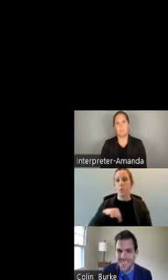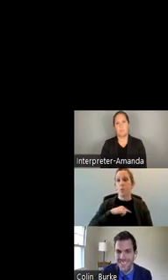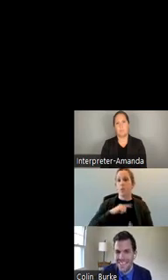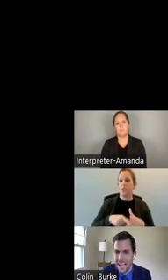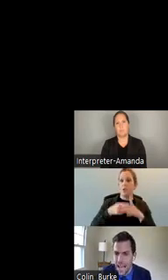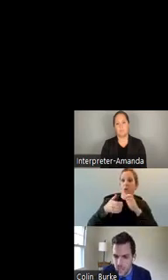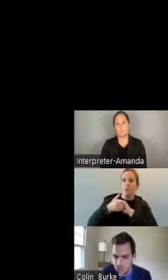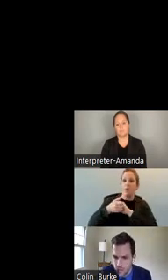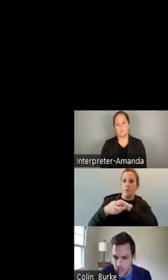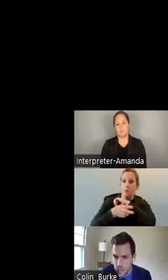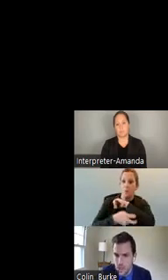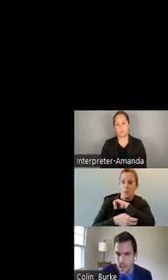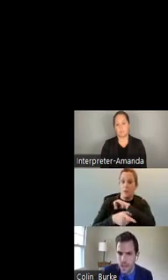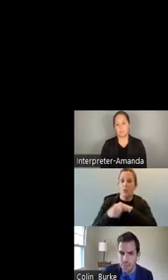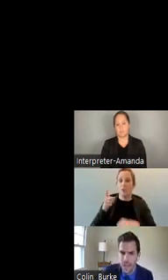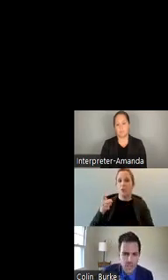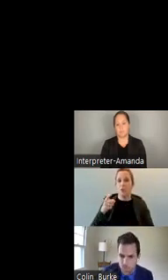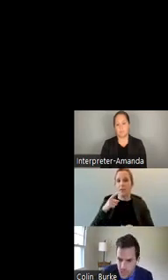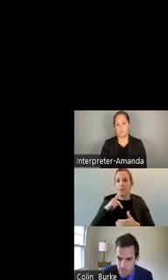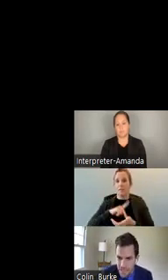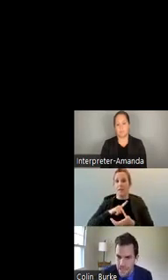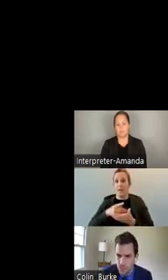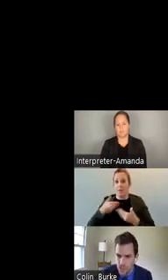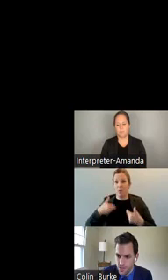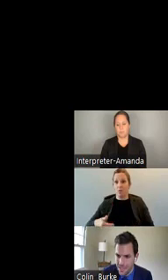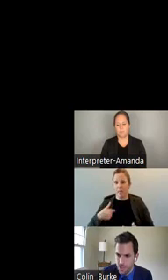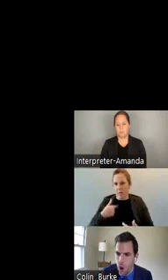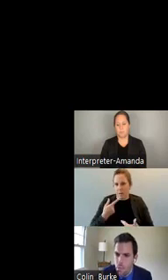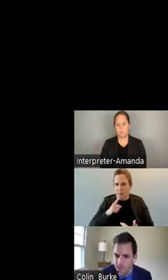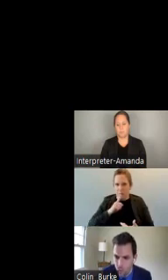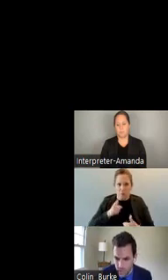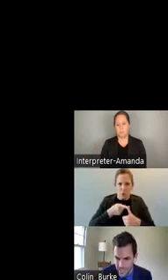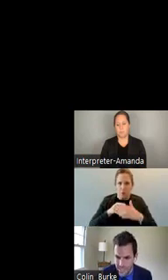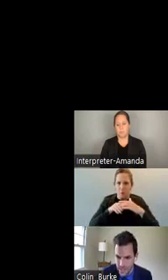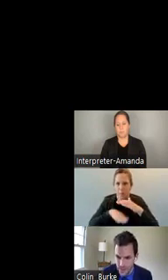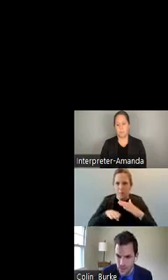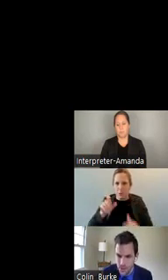as a psychiatrist um I had some really basic questions that I was hoping for easy answers